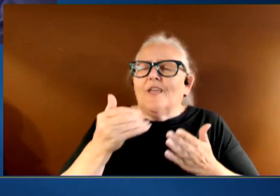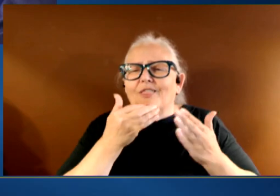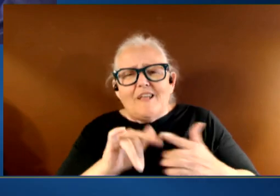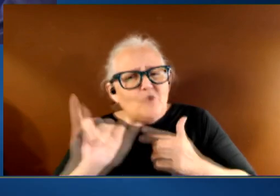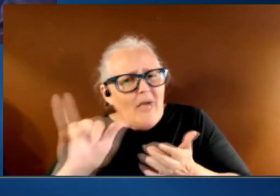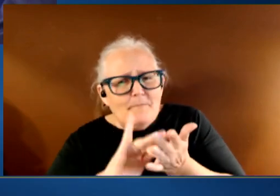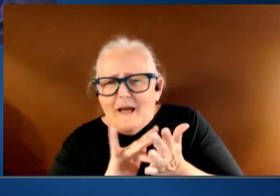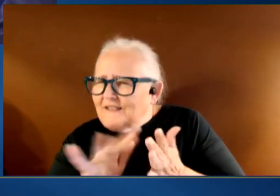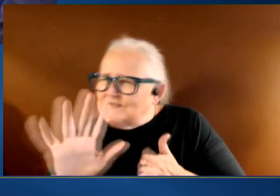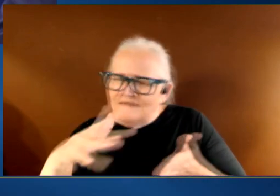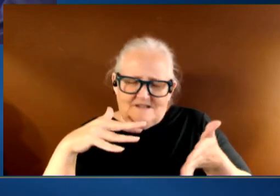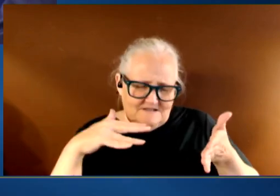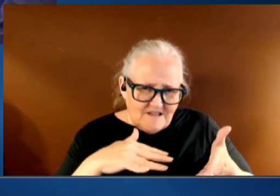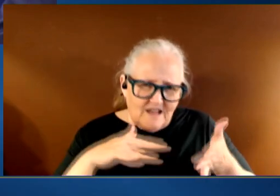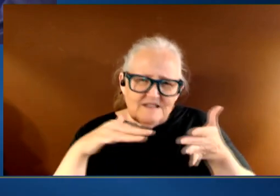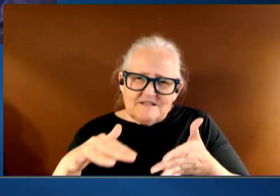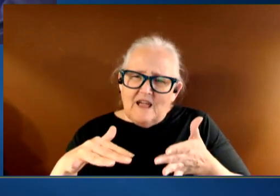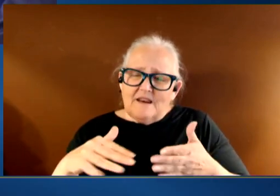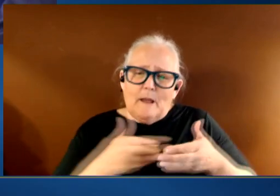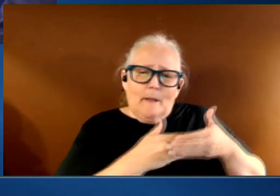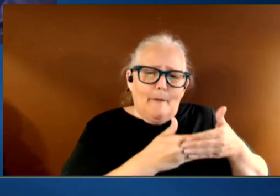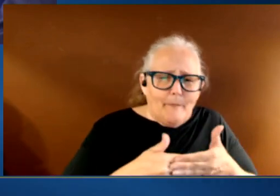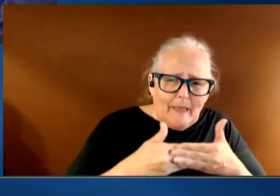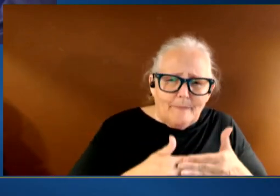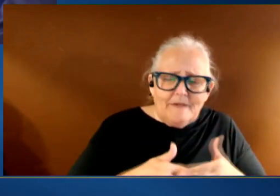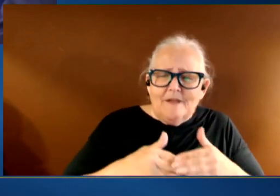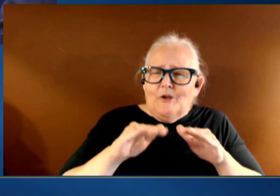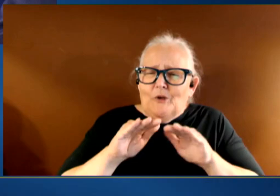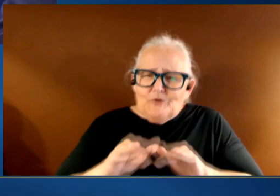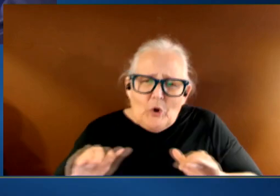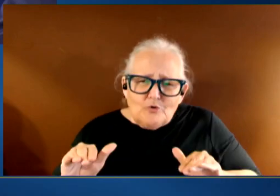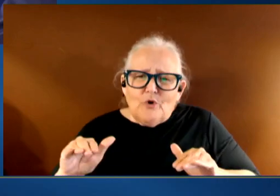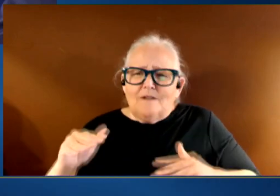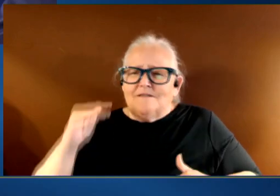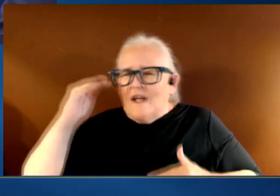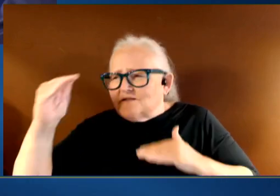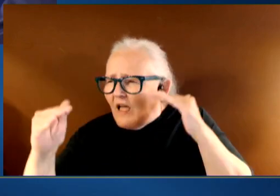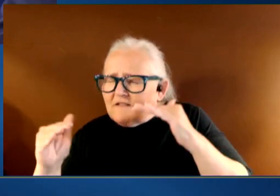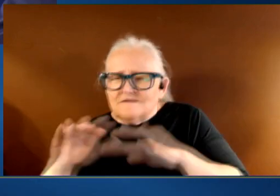infants, children, adults, have shown just how much it decreases pain crisis,